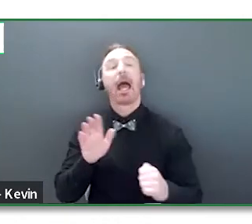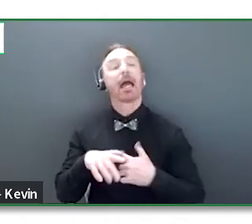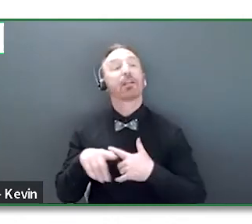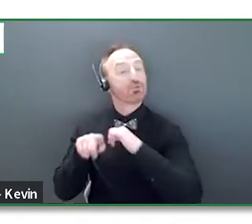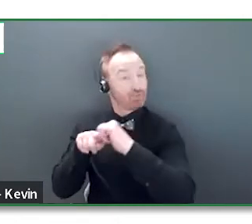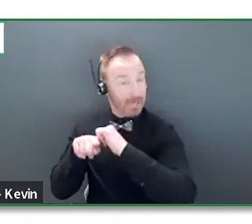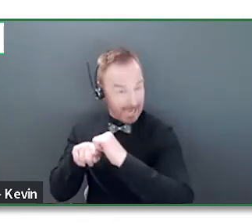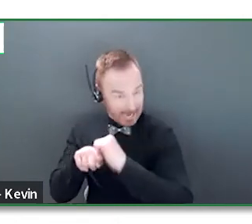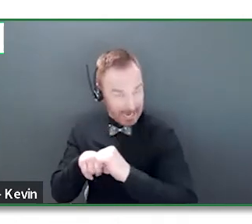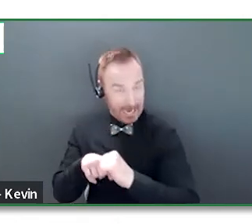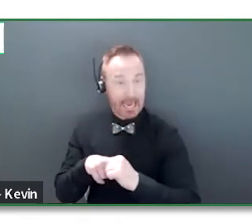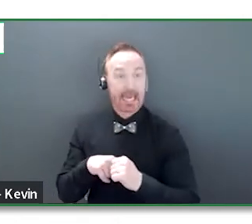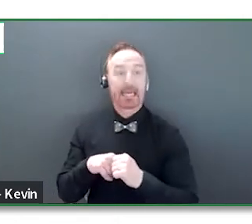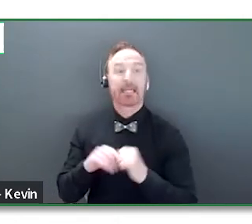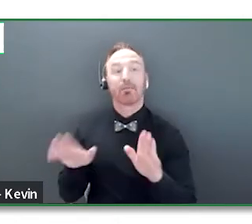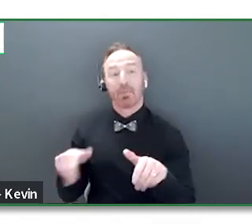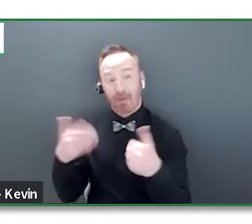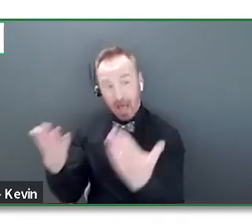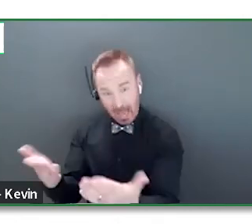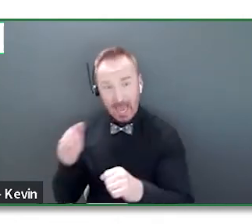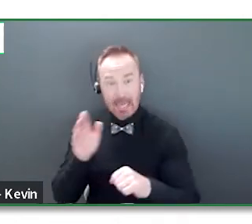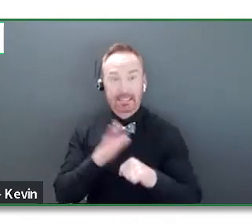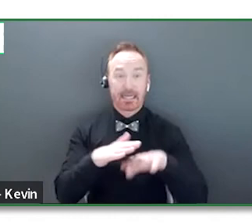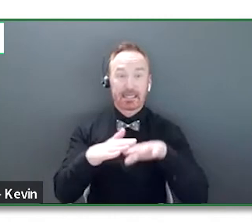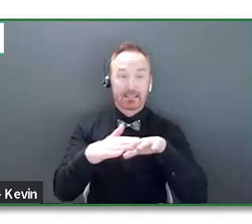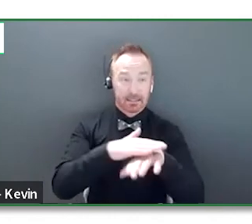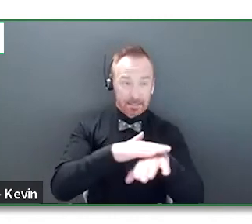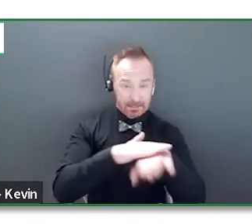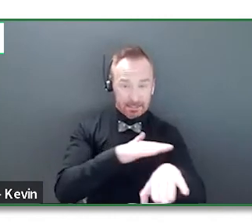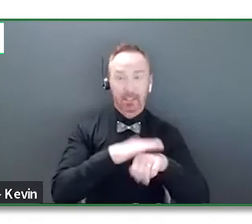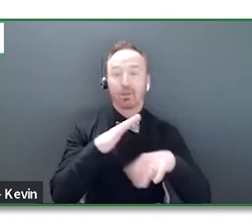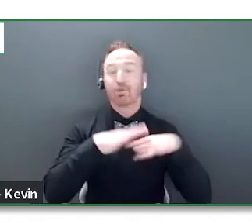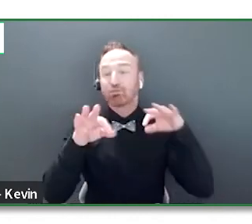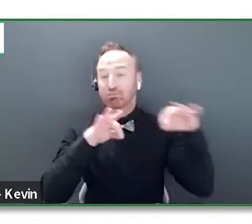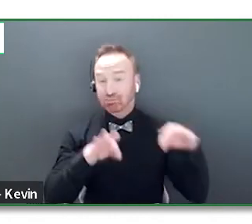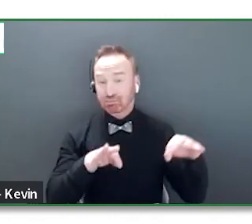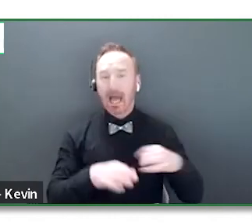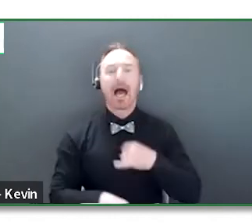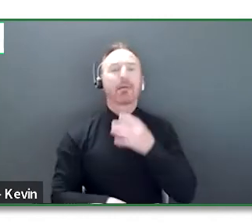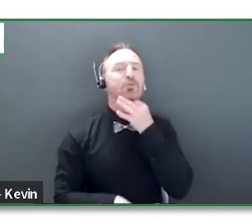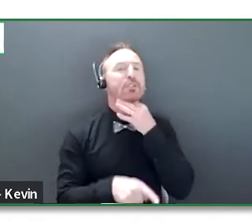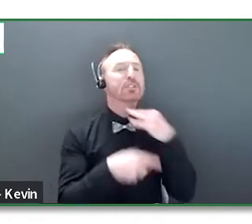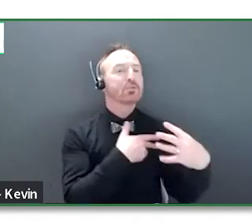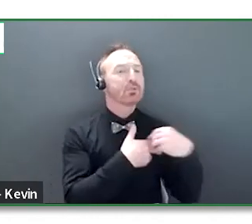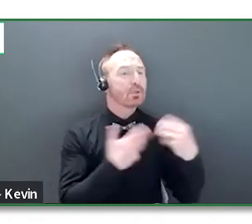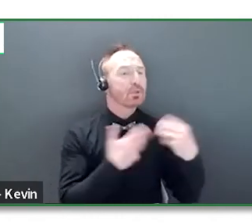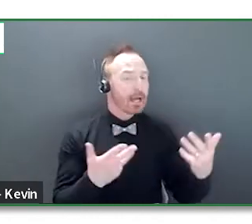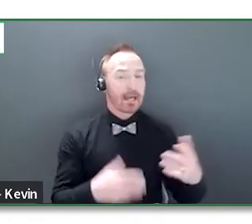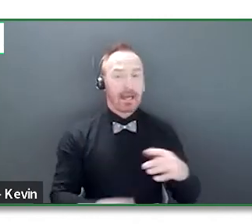in that area, are you including things like uh the the staff that are going out and doing the maintenance checks and stuff